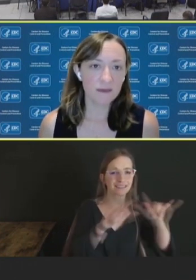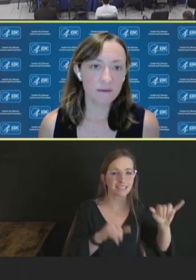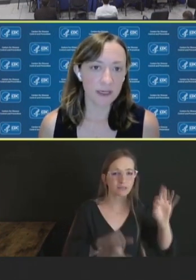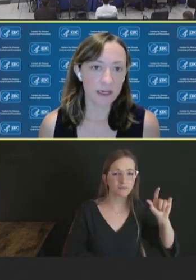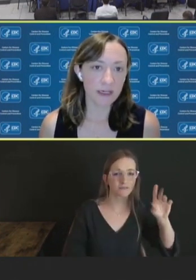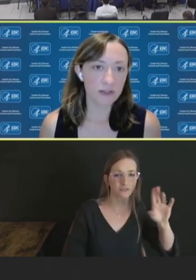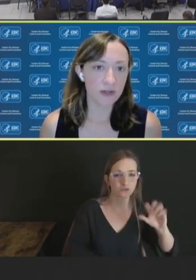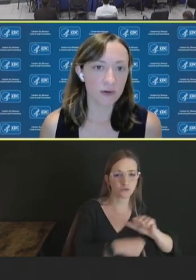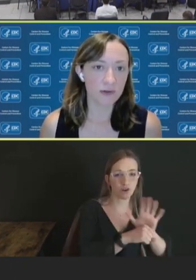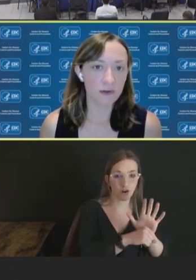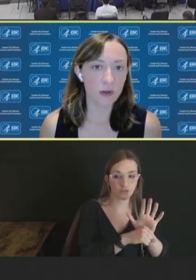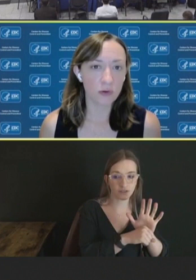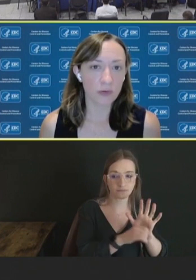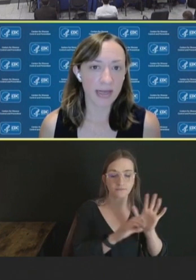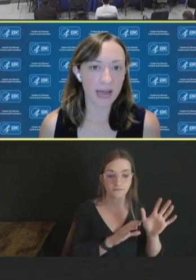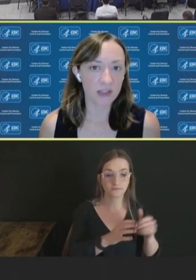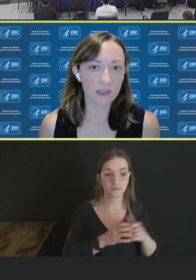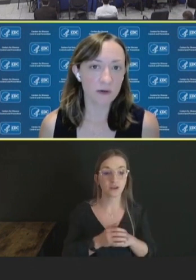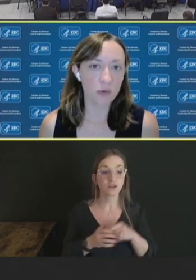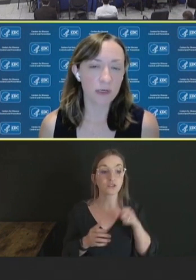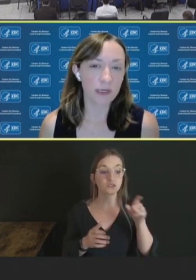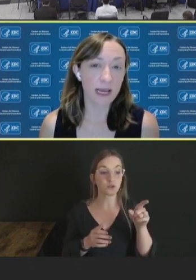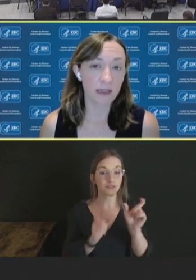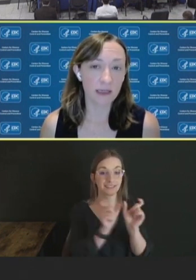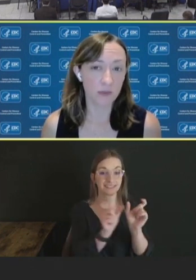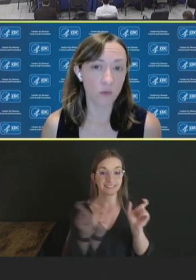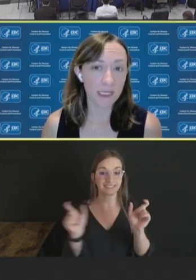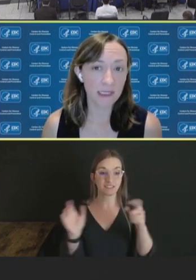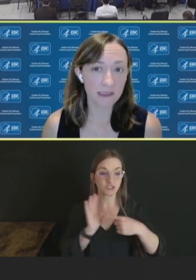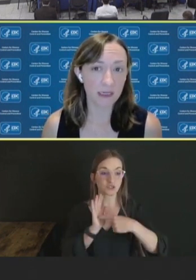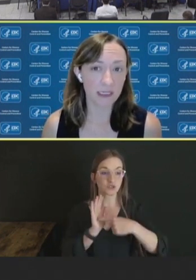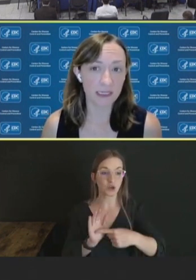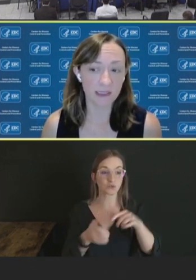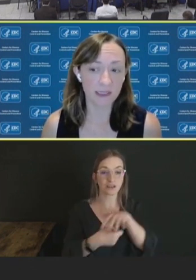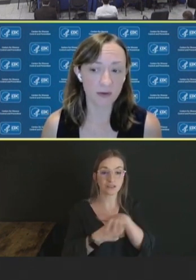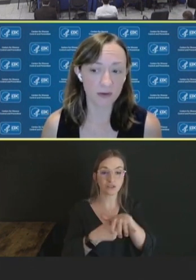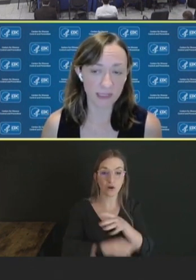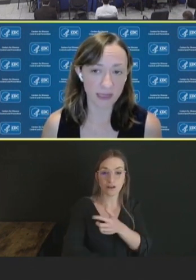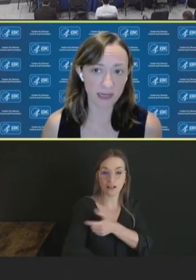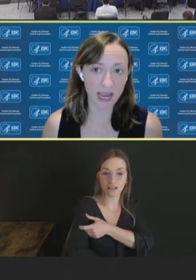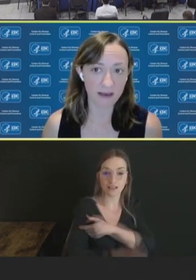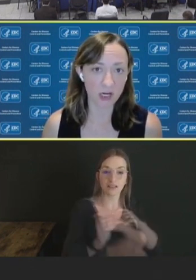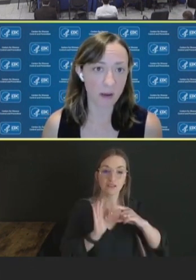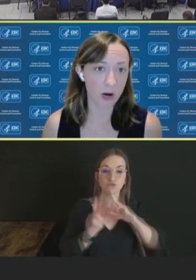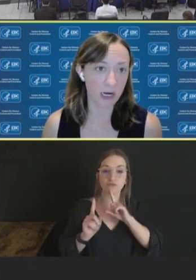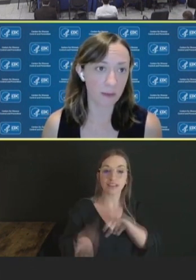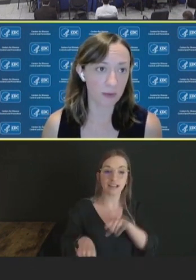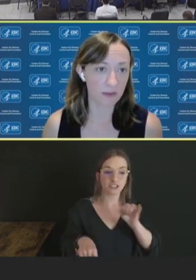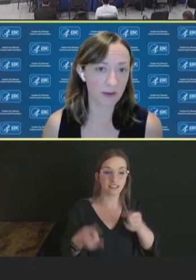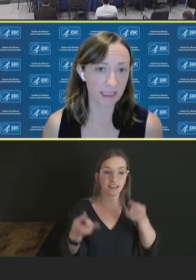This figure shows local reactions reported at least once during day zero through seven after mRNA booster vaccination.